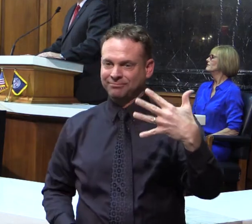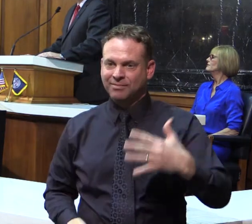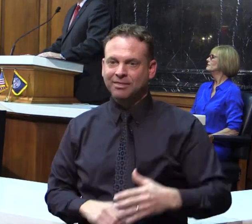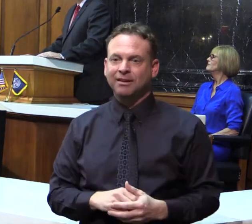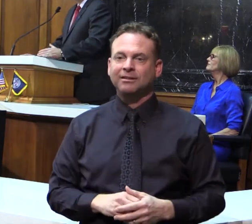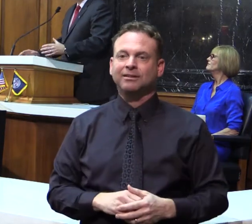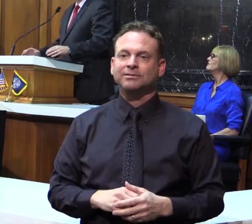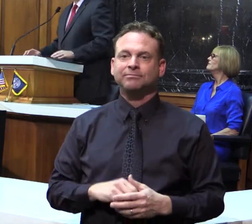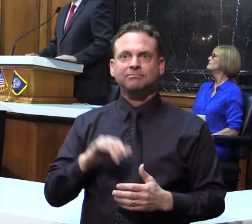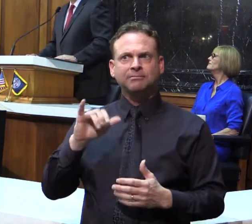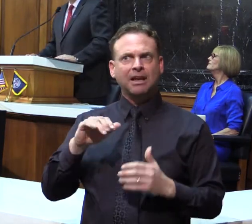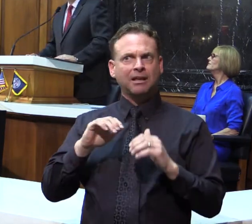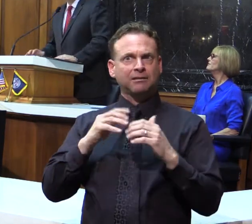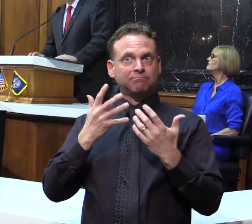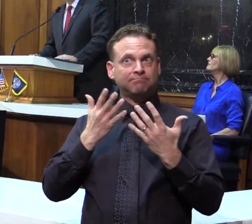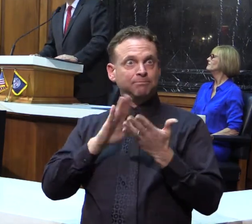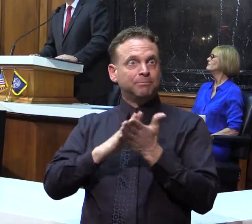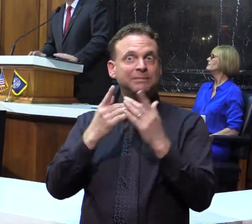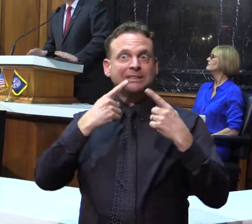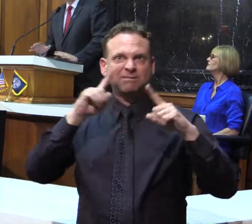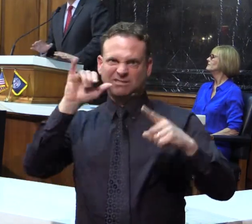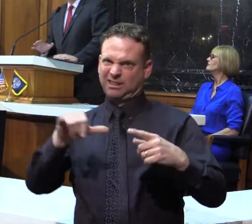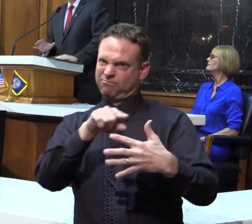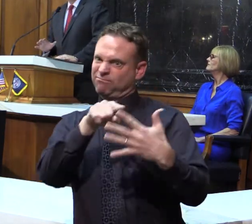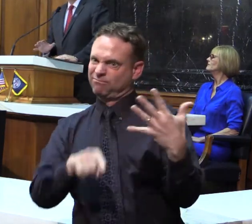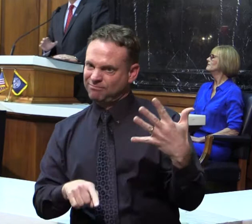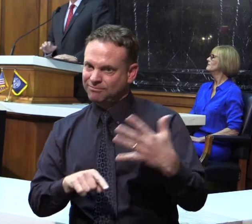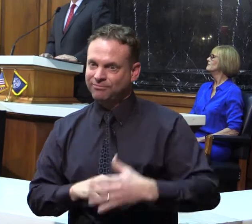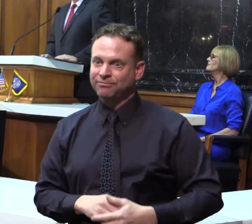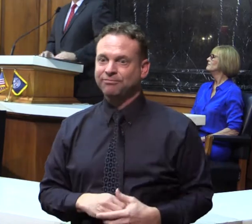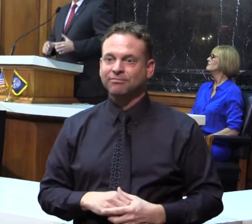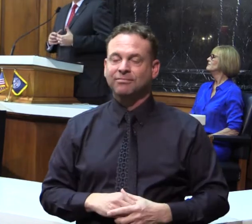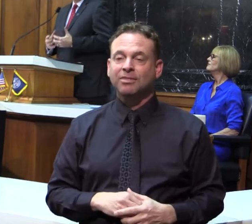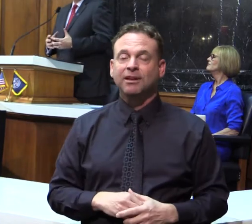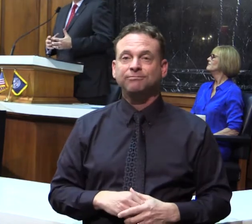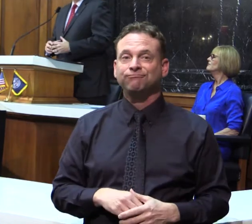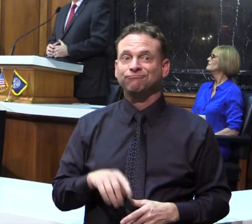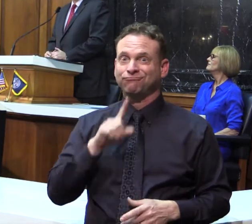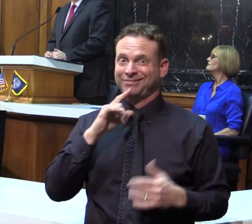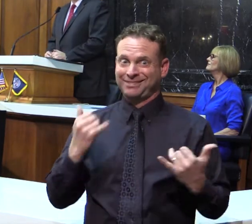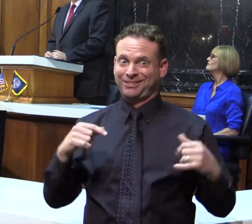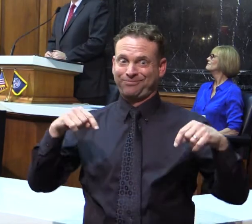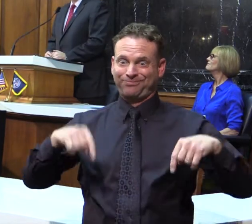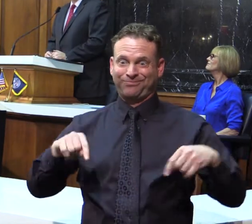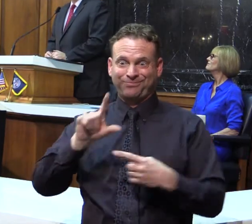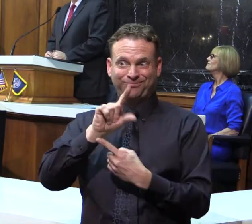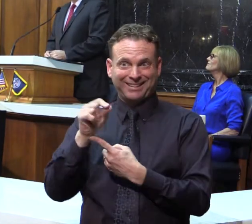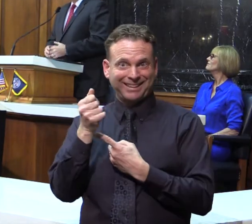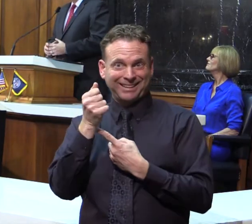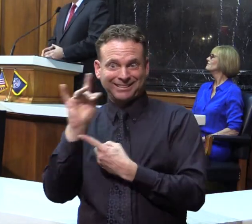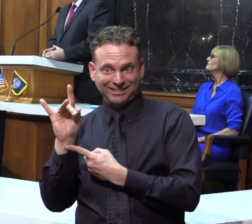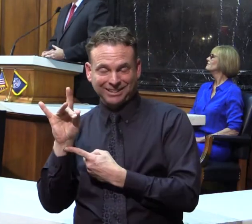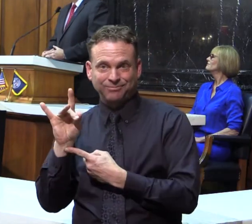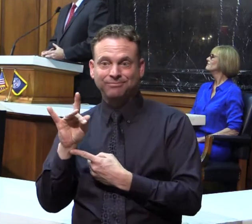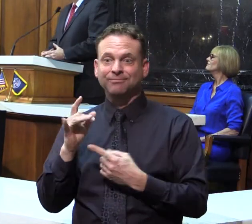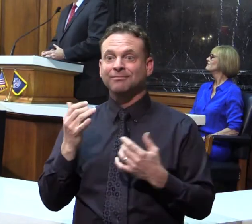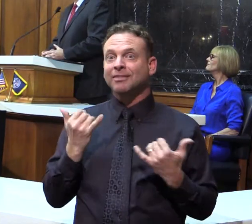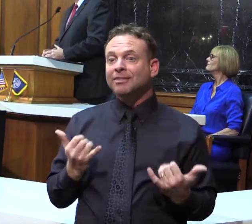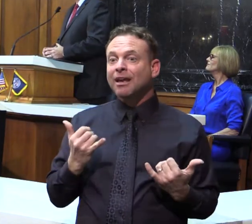2018 is all about taking the tools that we’ve been provided and putting them to work with